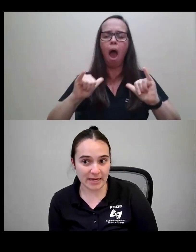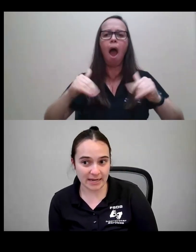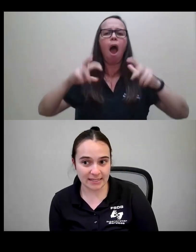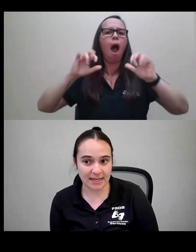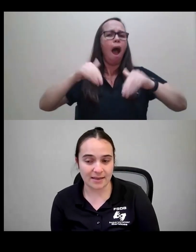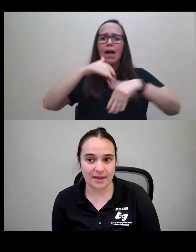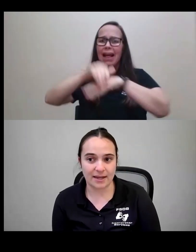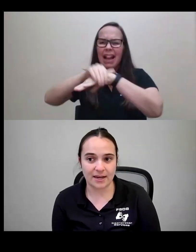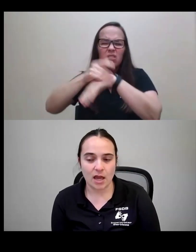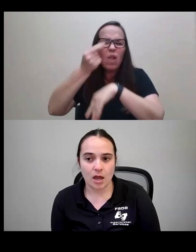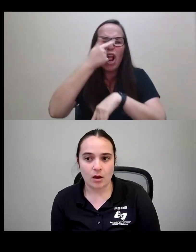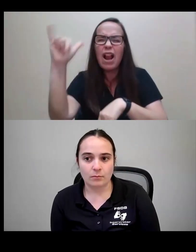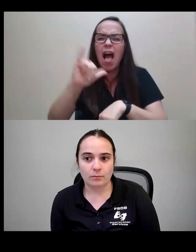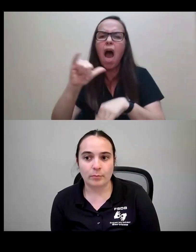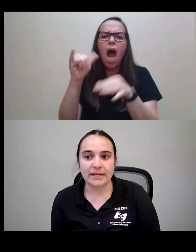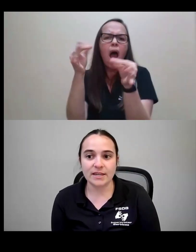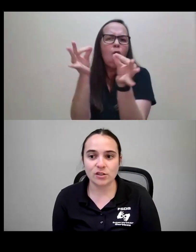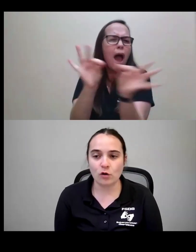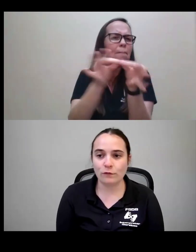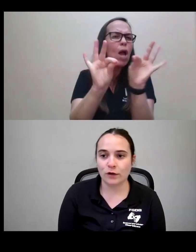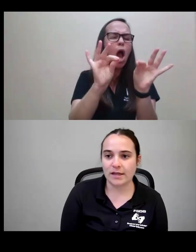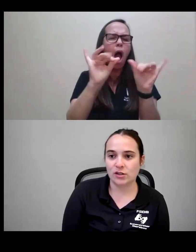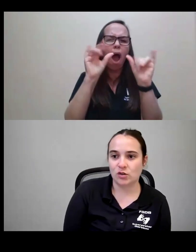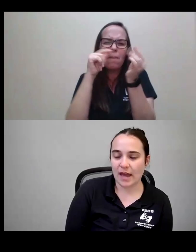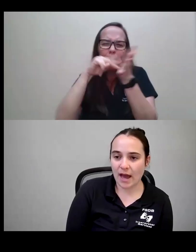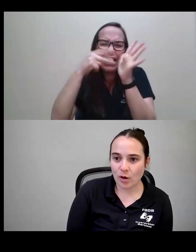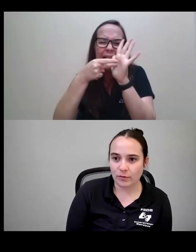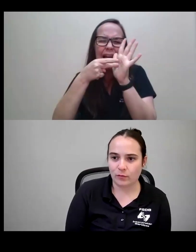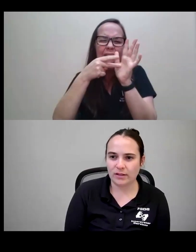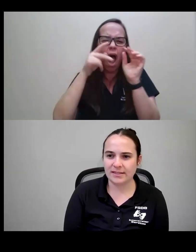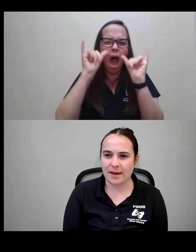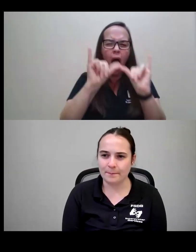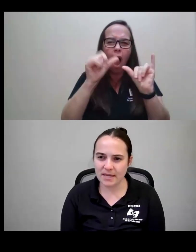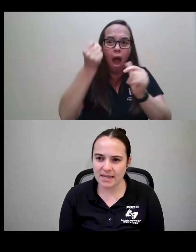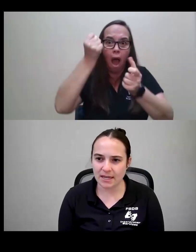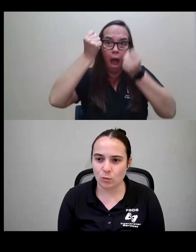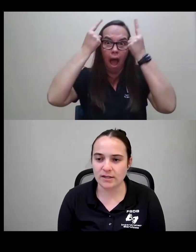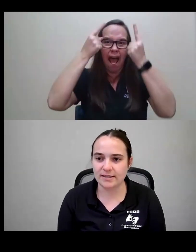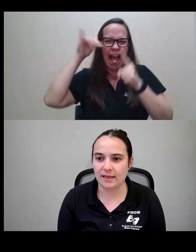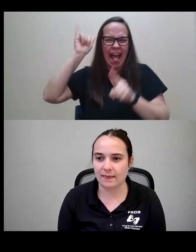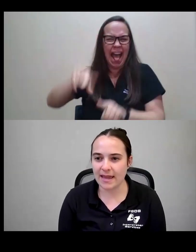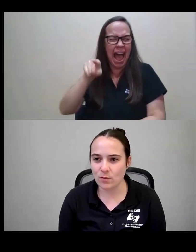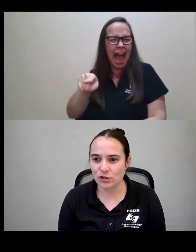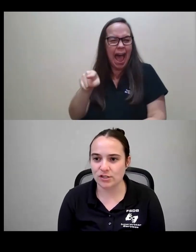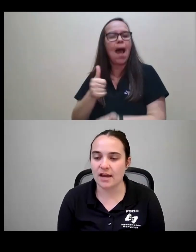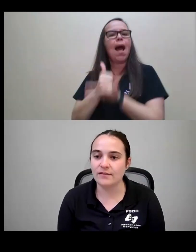is BICS and then it bleeds over into CALP of what does that mean and what is that language and